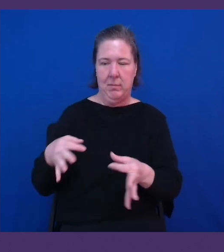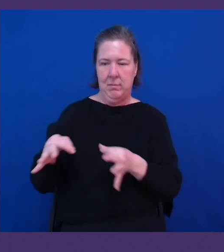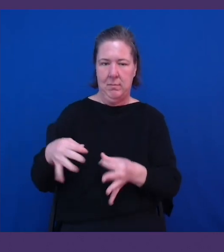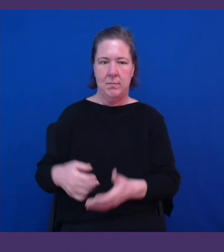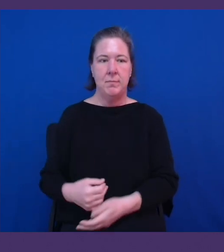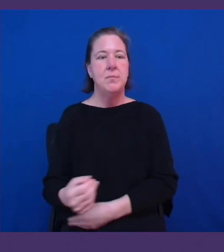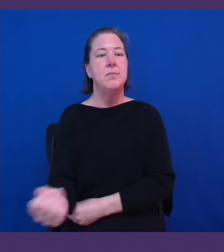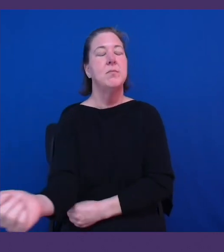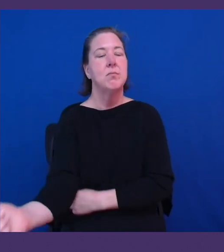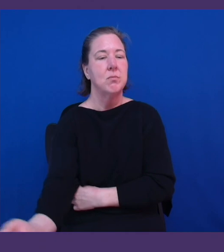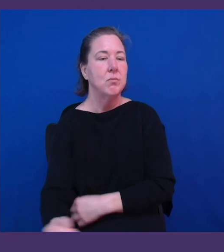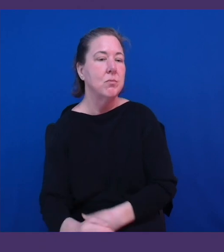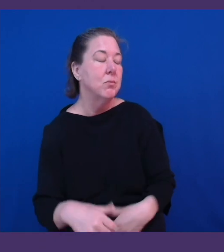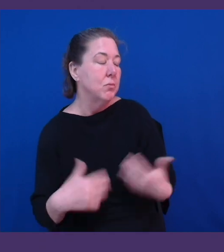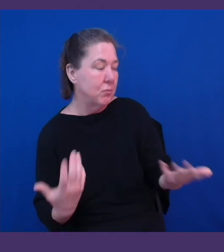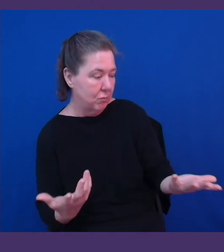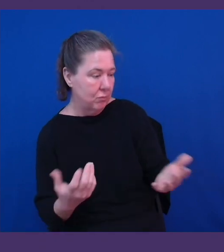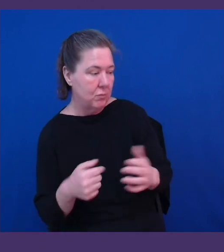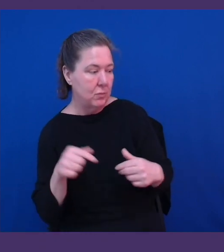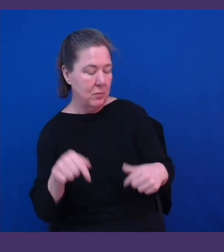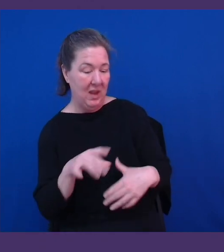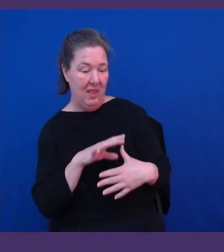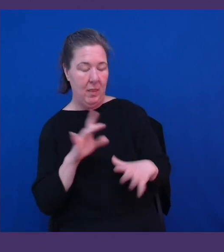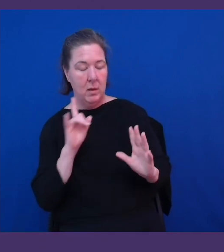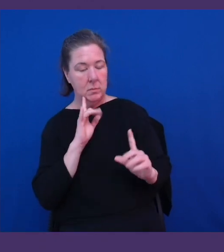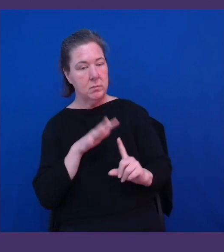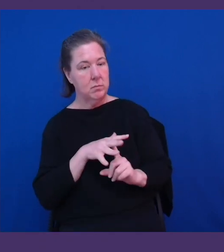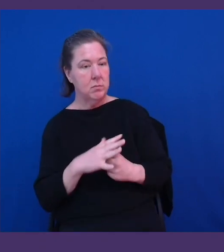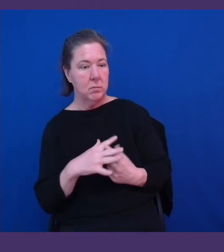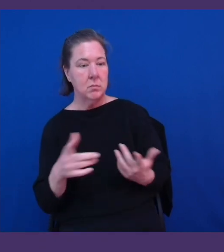Susanna Laurin: So, in this context, a standard is a document